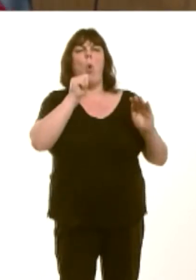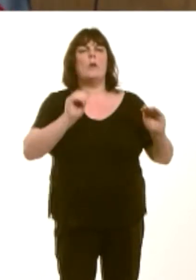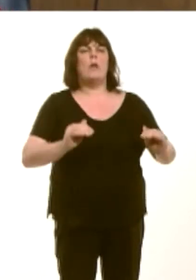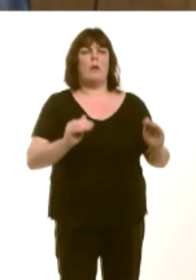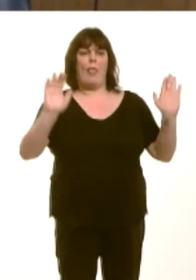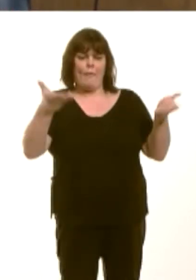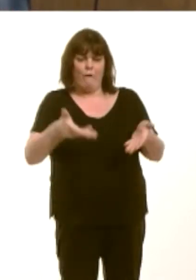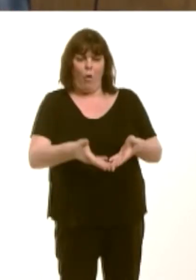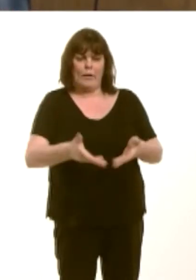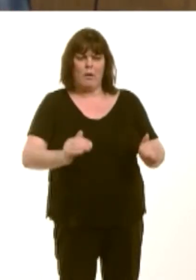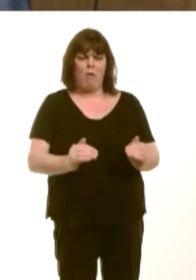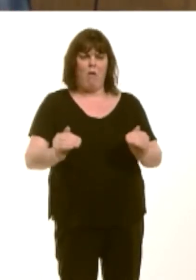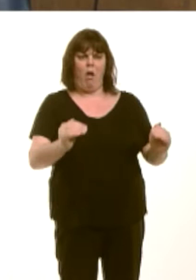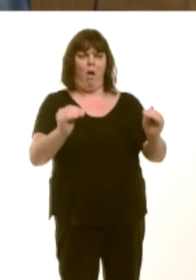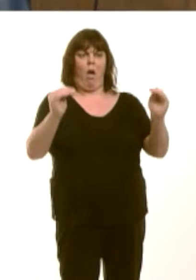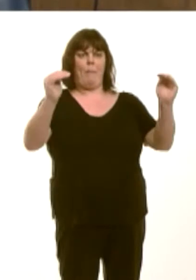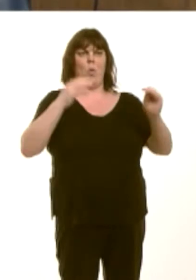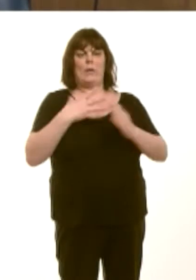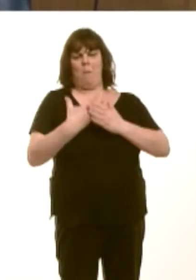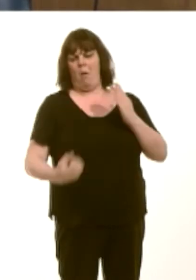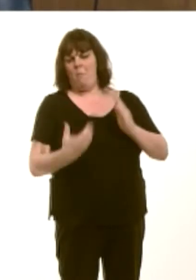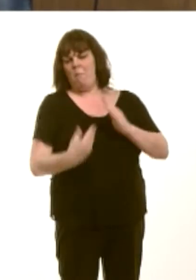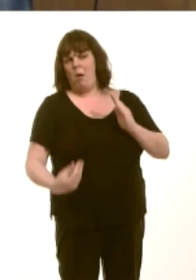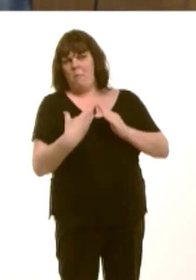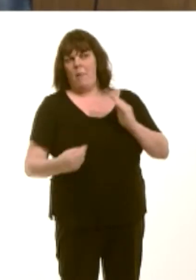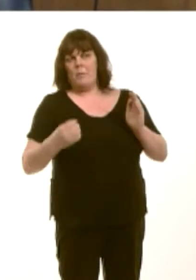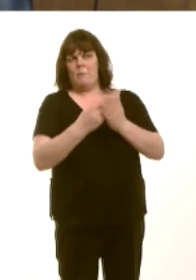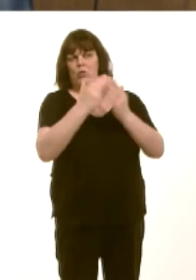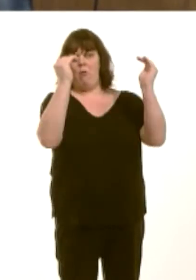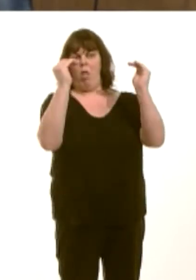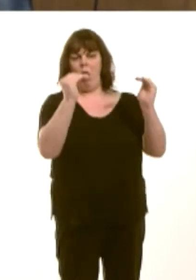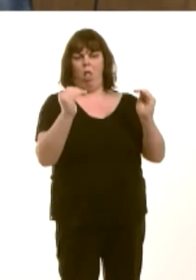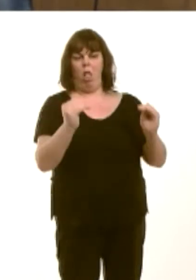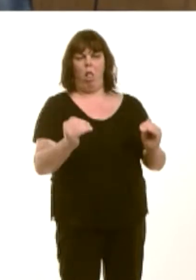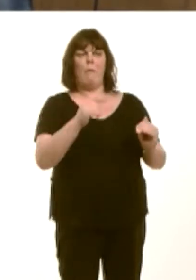and the need to keep on pumping to make sure that it doesnít go up to a level that will be regarded as unsafe.